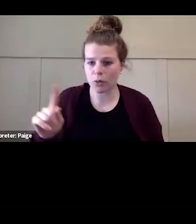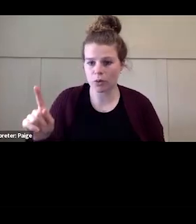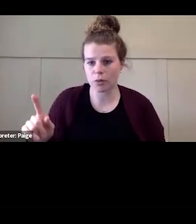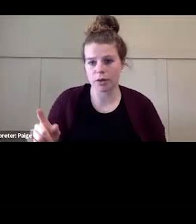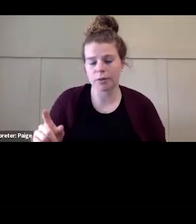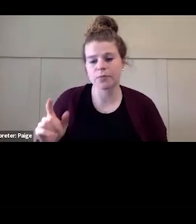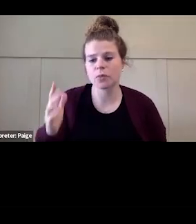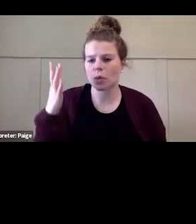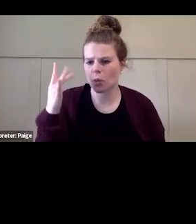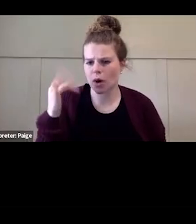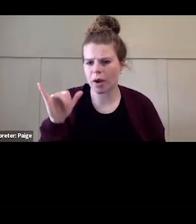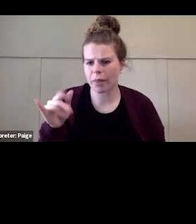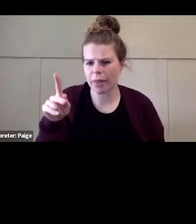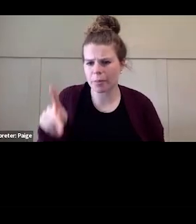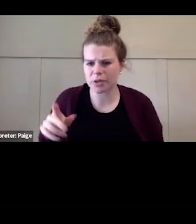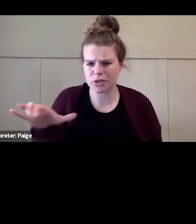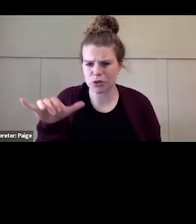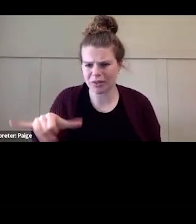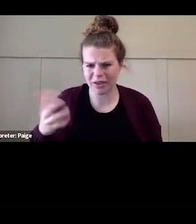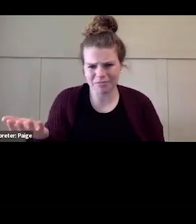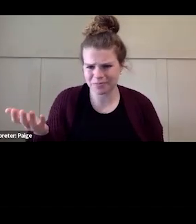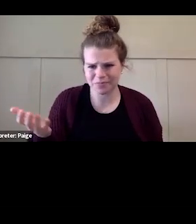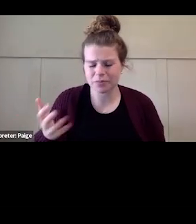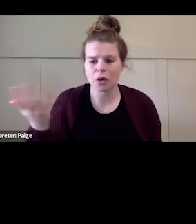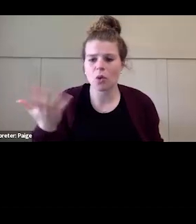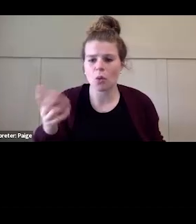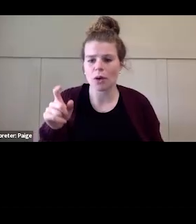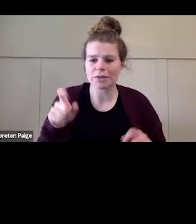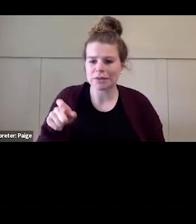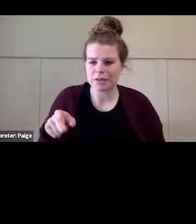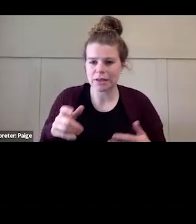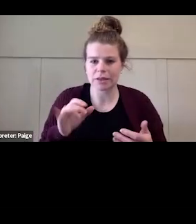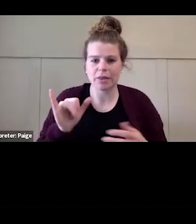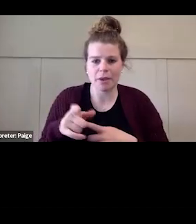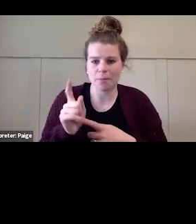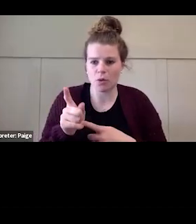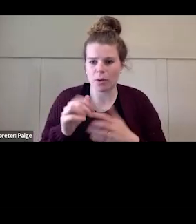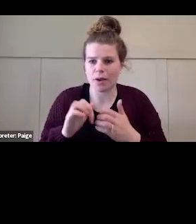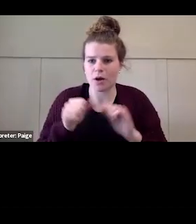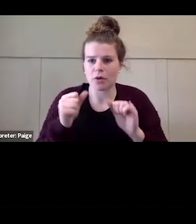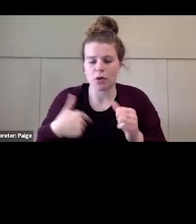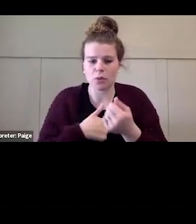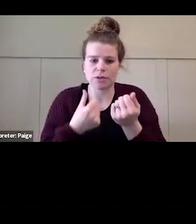why is that person trespassing? You know, what is the need and the unmet need in that moment, and how can we be a support?